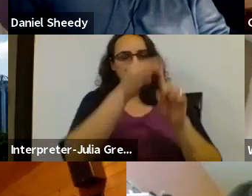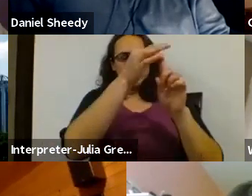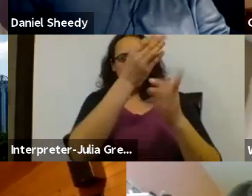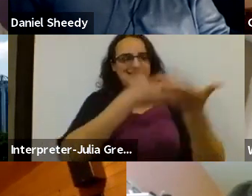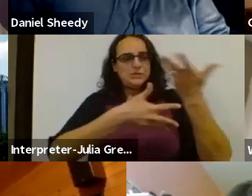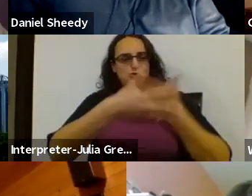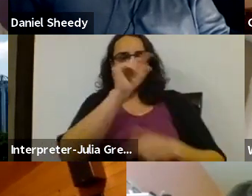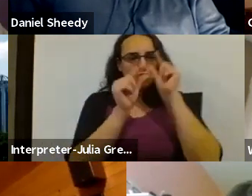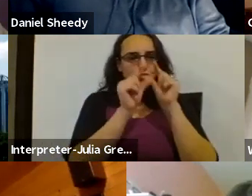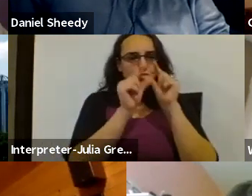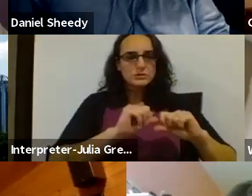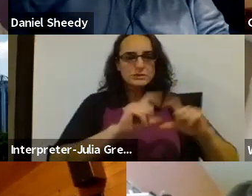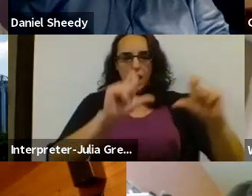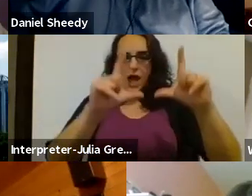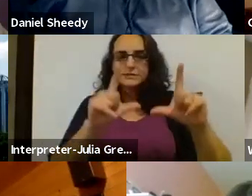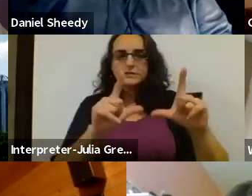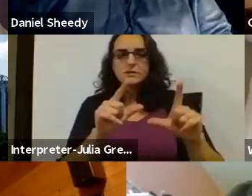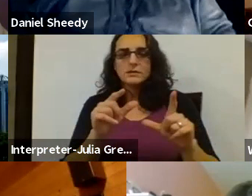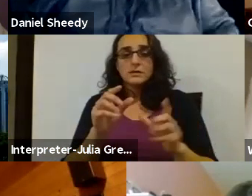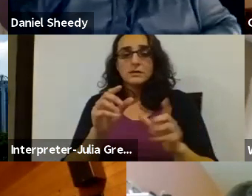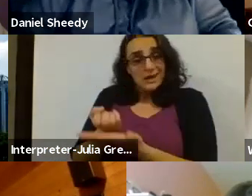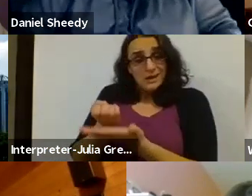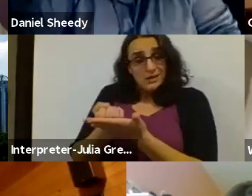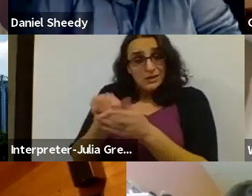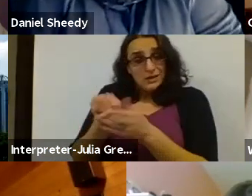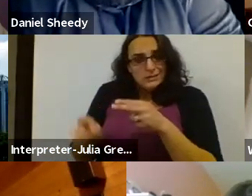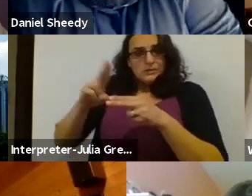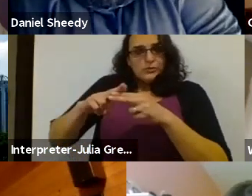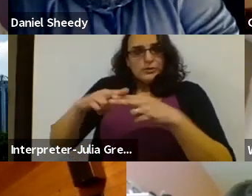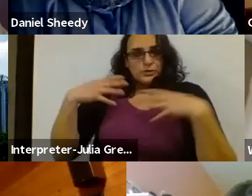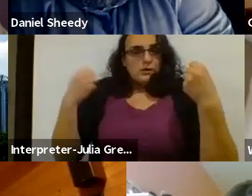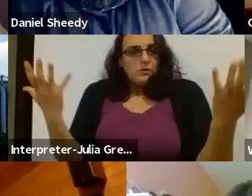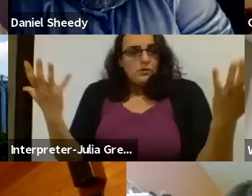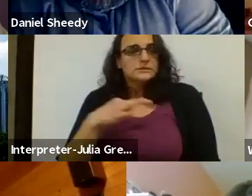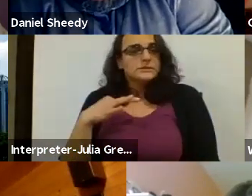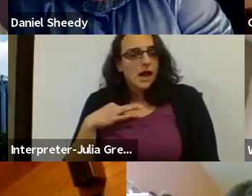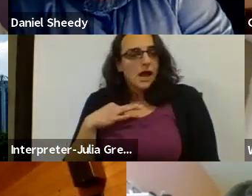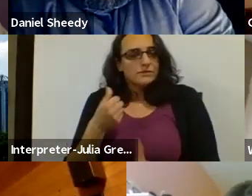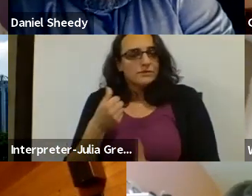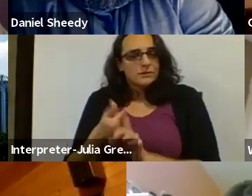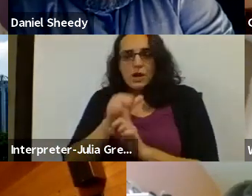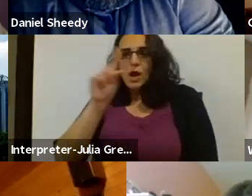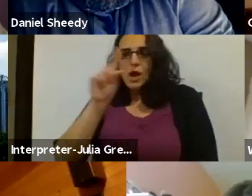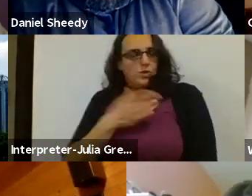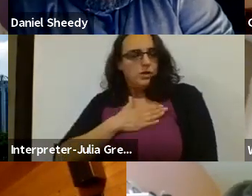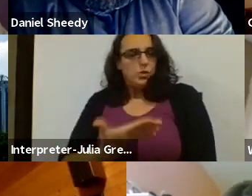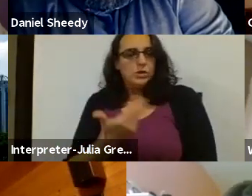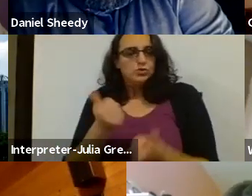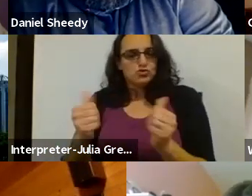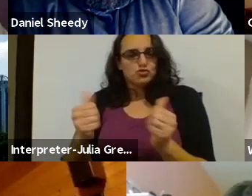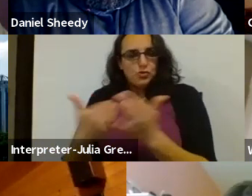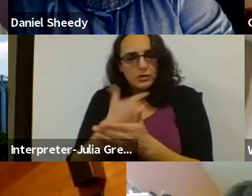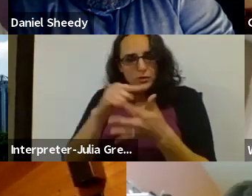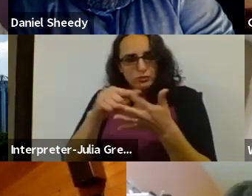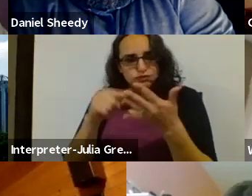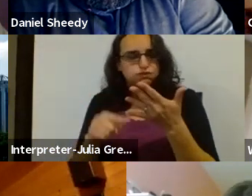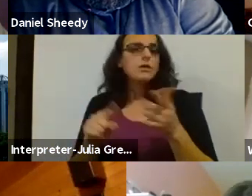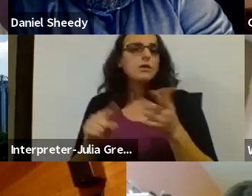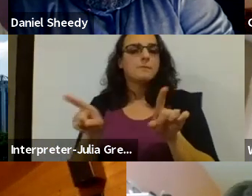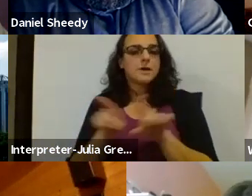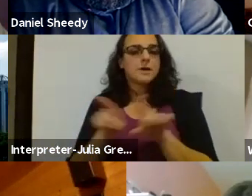Christina Scilingo: And evidence of this increased confidence include staff that are not only willing to try these new tools in the classroom, but a core willing to share